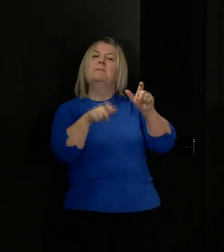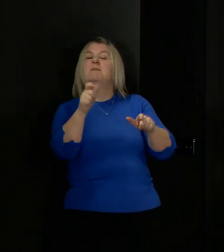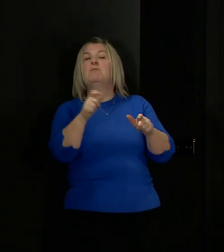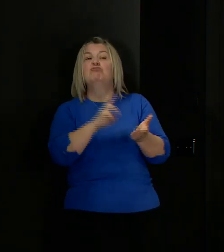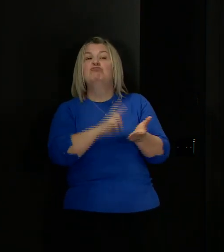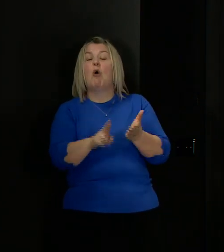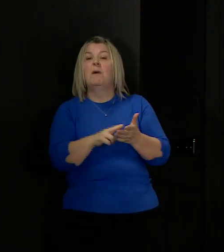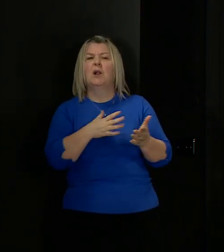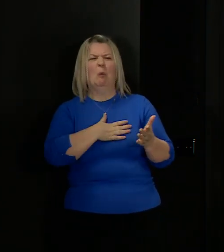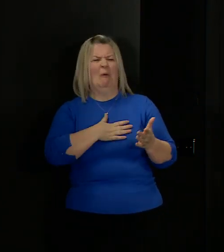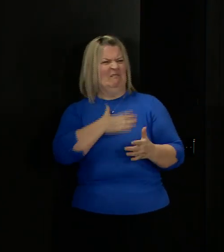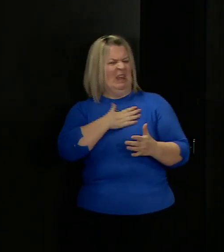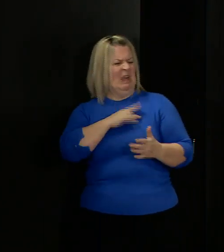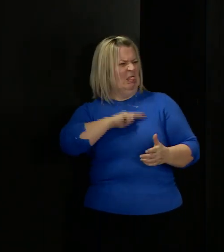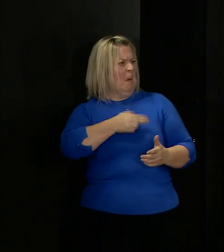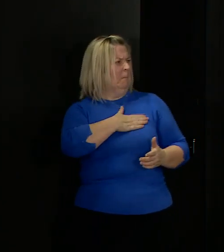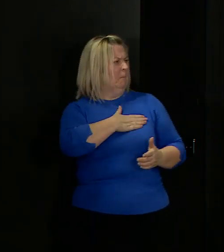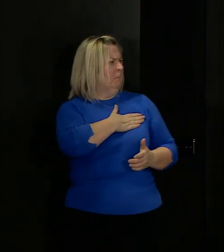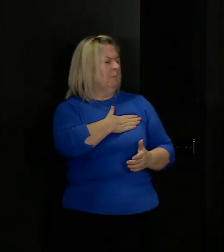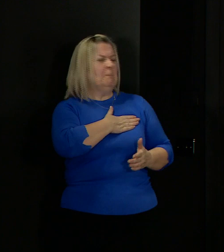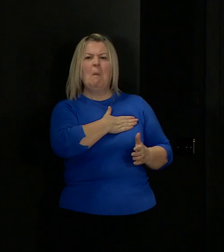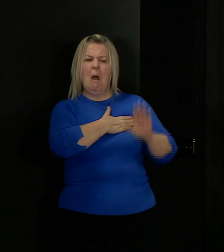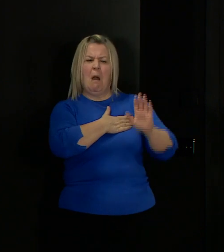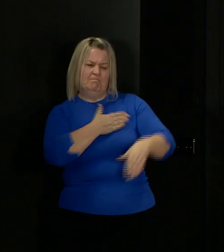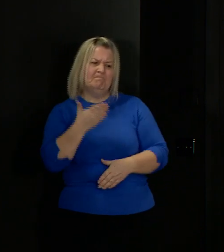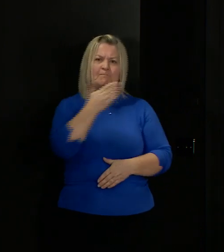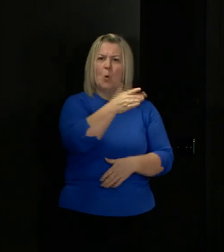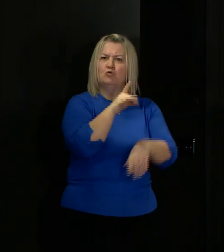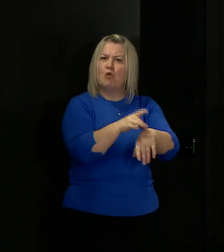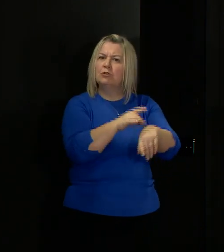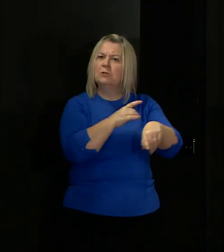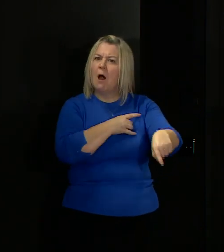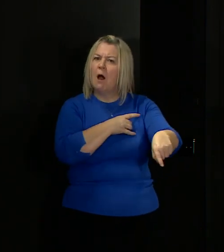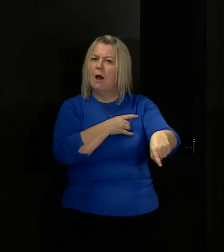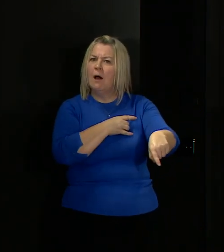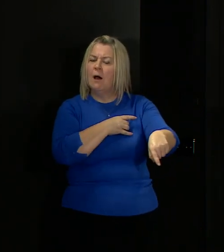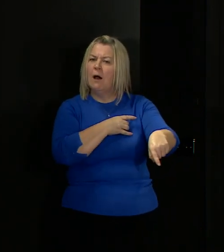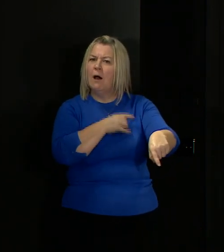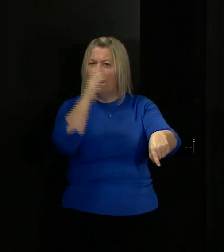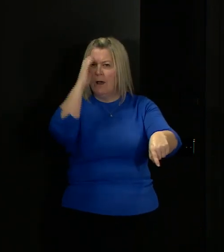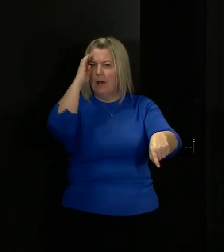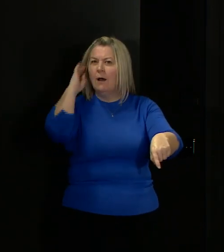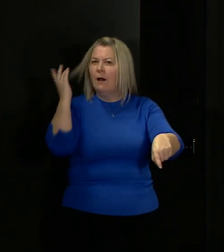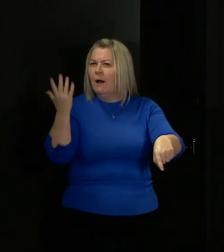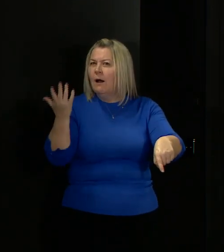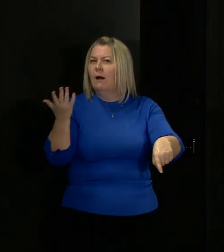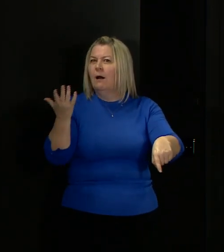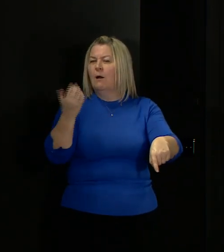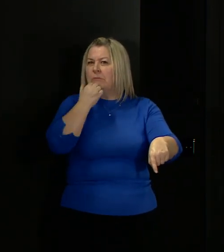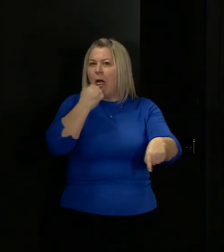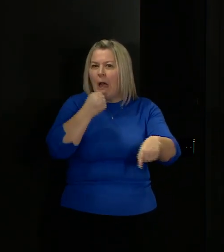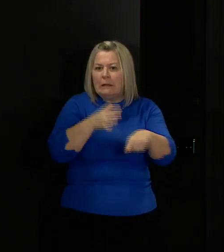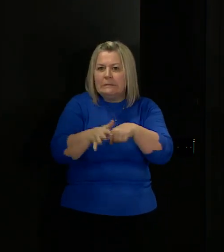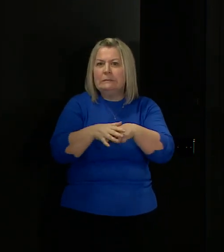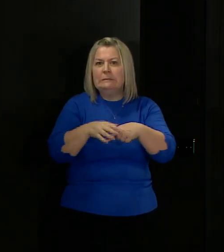with symptoms which would classify them as having a kind of suspicion that the